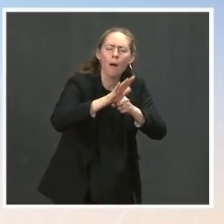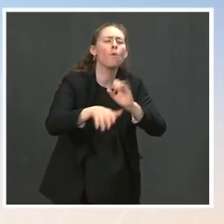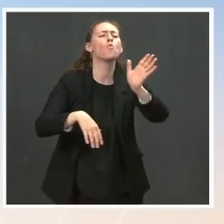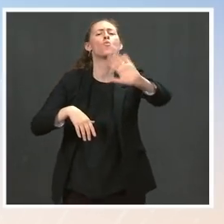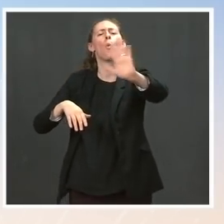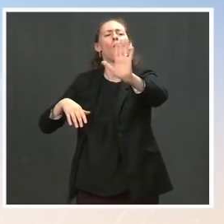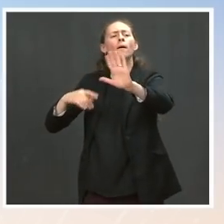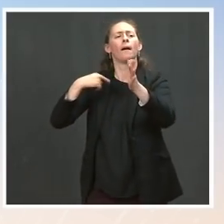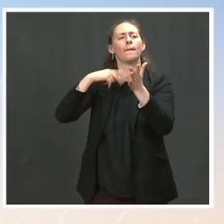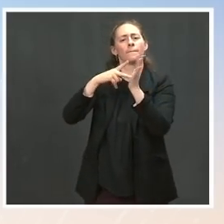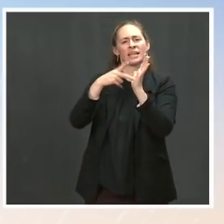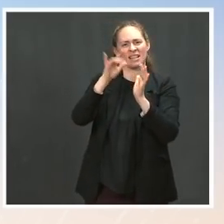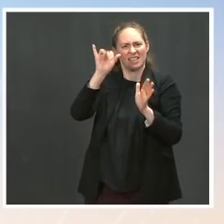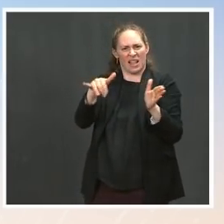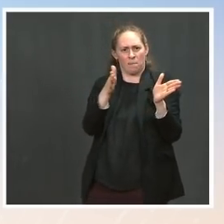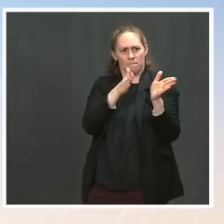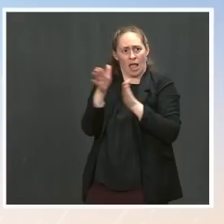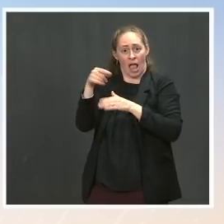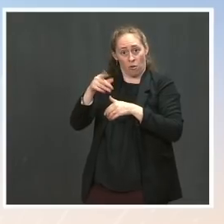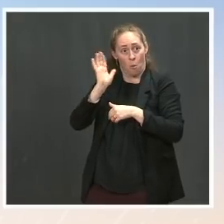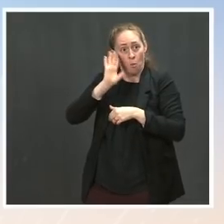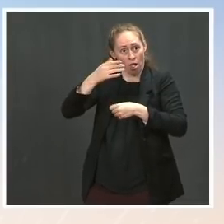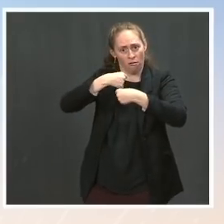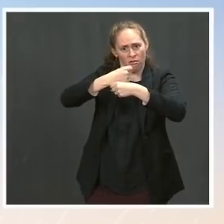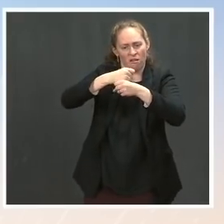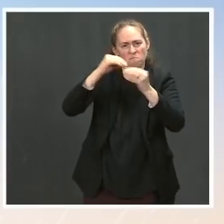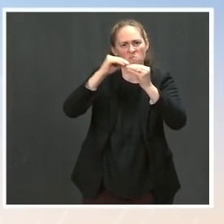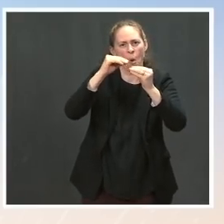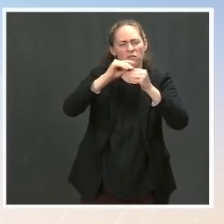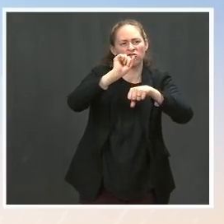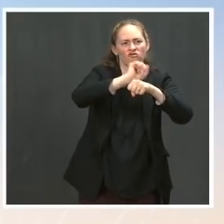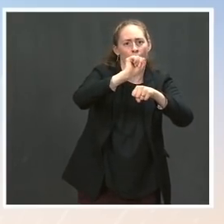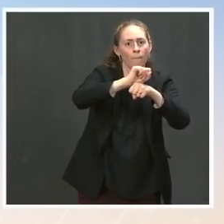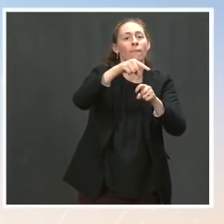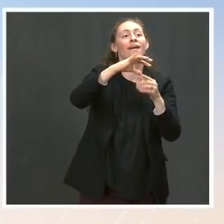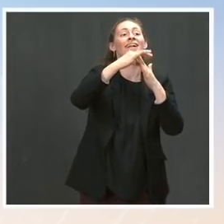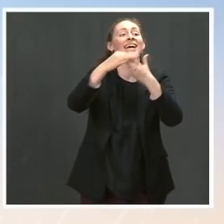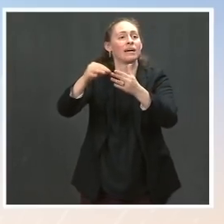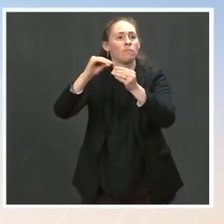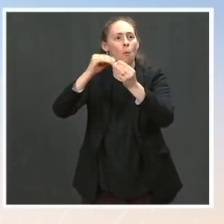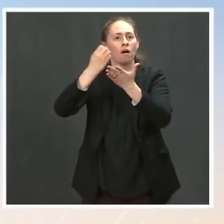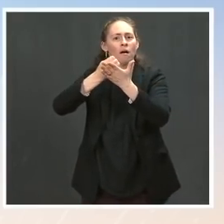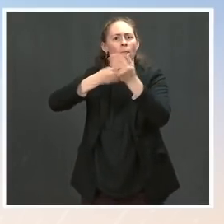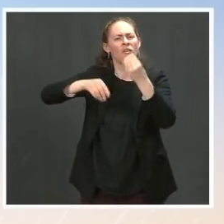is to create jobs and stimulate the economy, and they're saying that's already happening, which is a great thing.